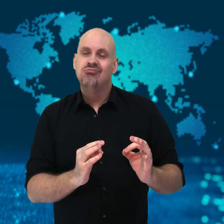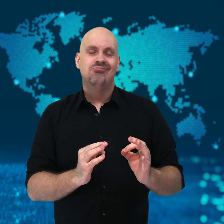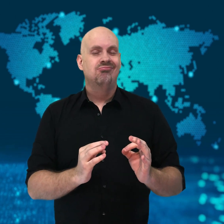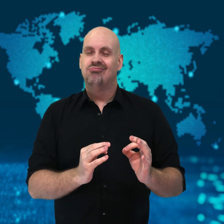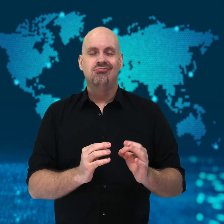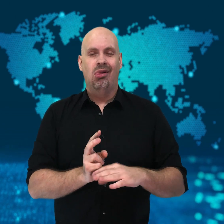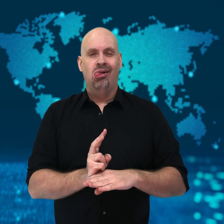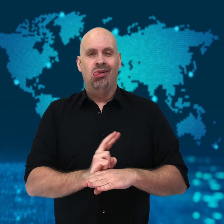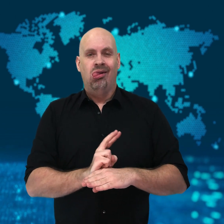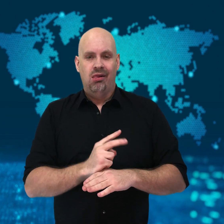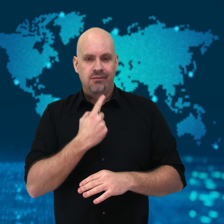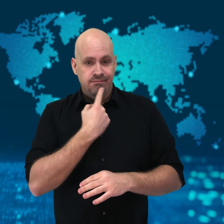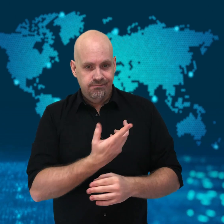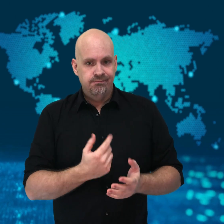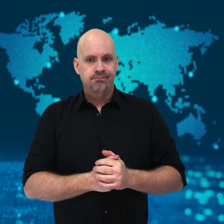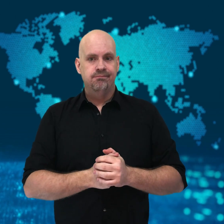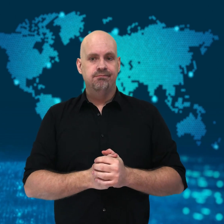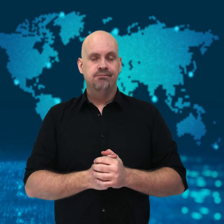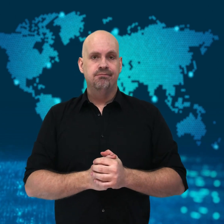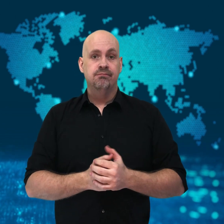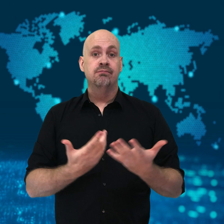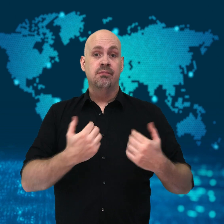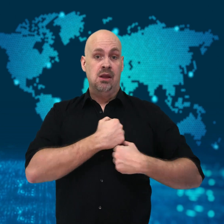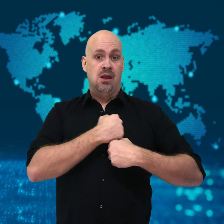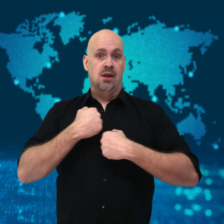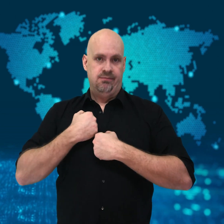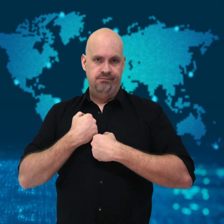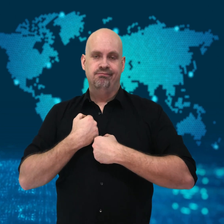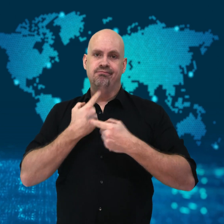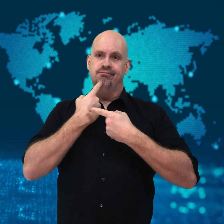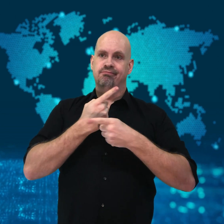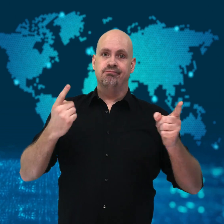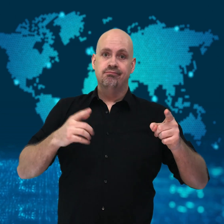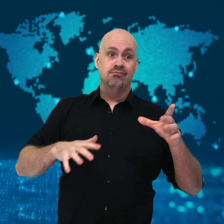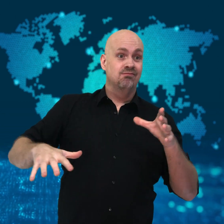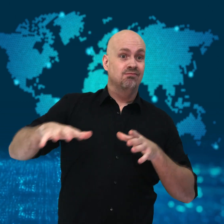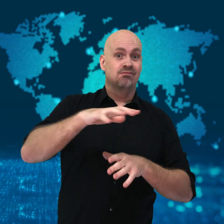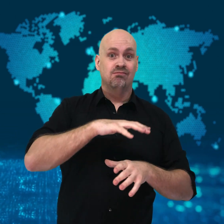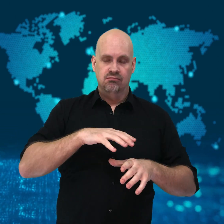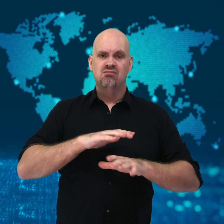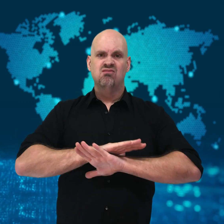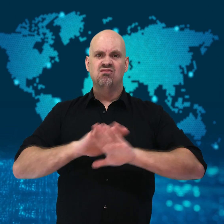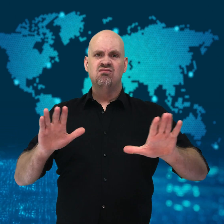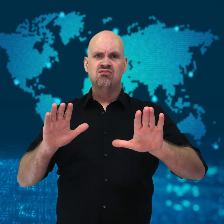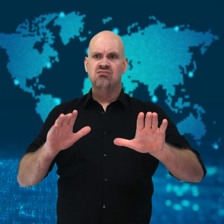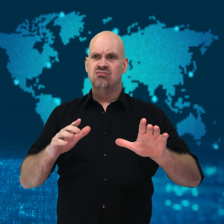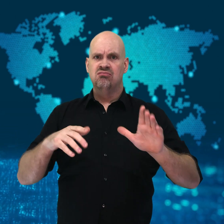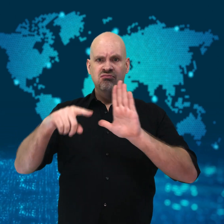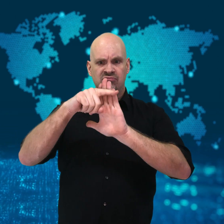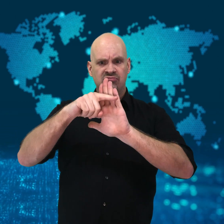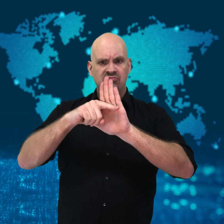claimed the 2020 Presidential election was fraudulent.